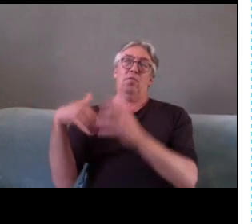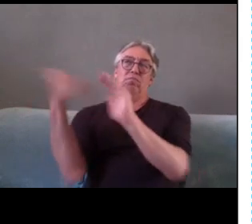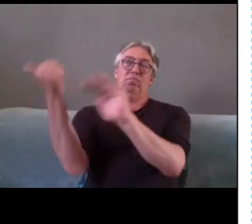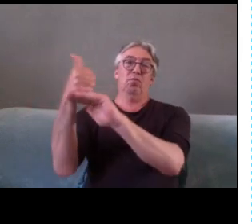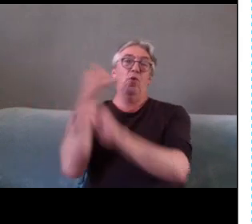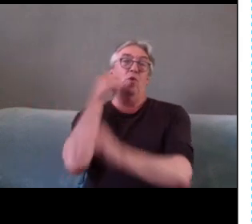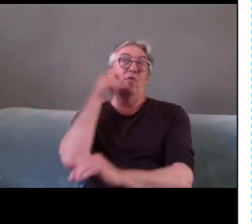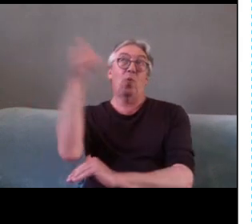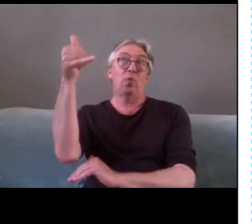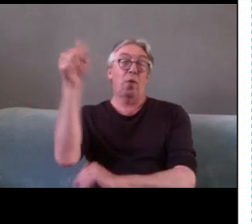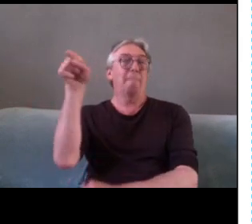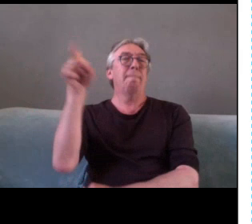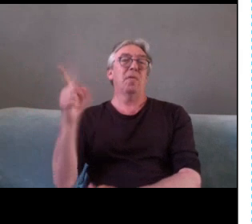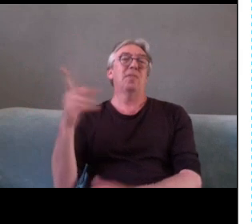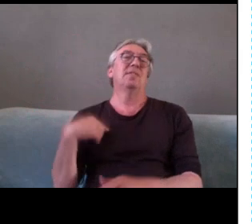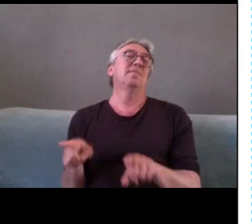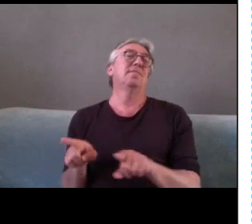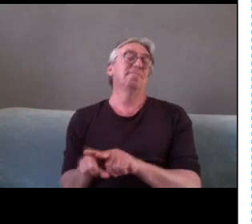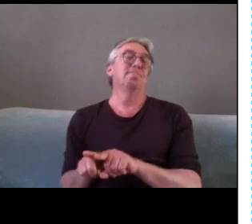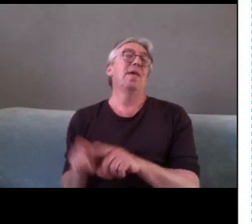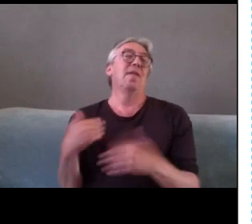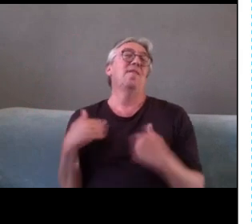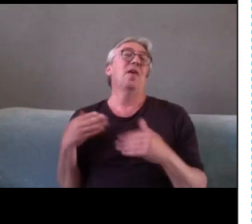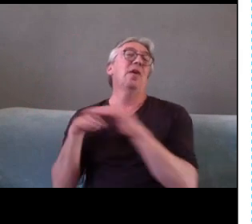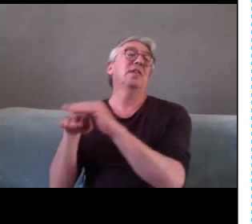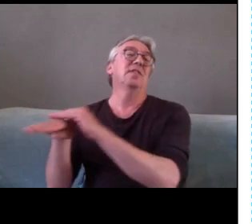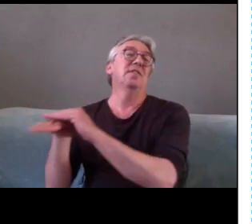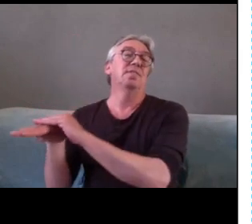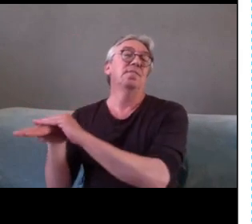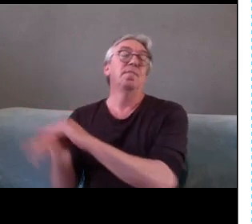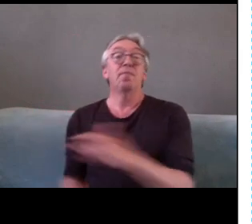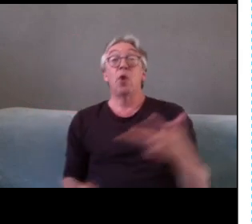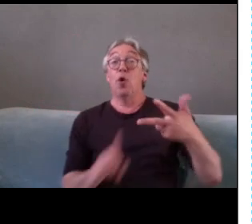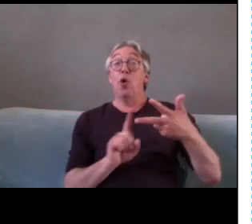So the third slide on what we'd want to see at a national level implemented